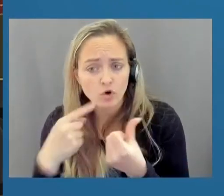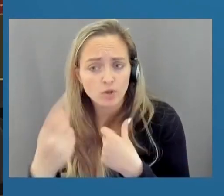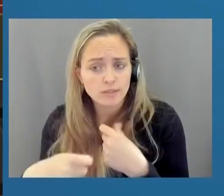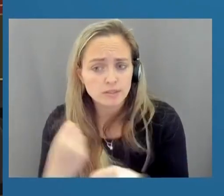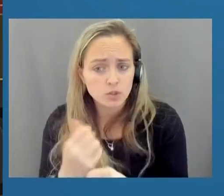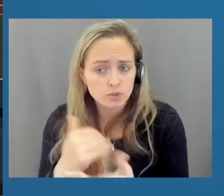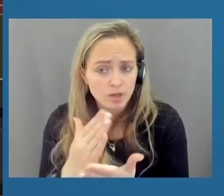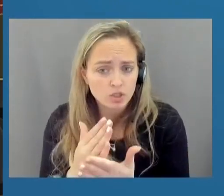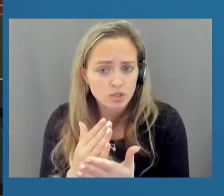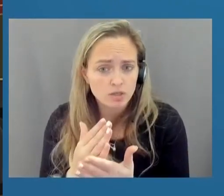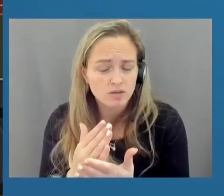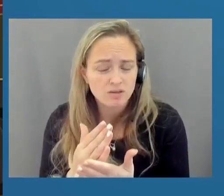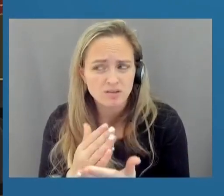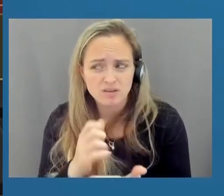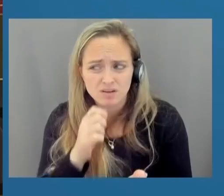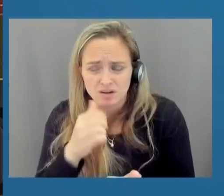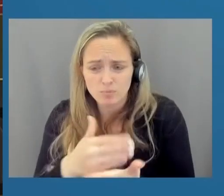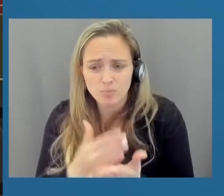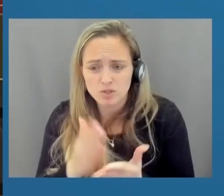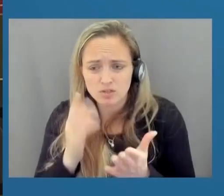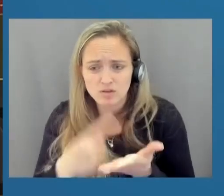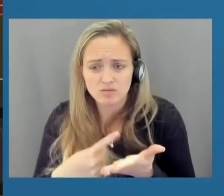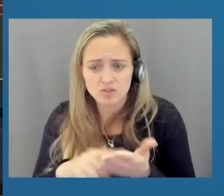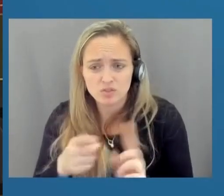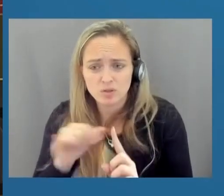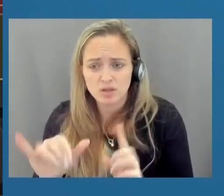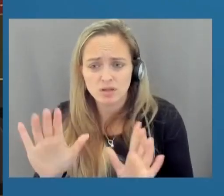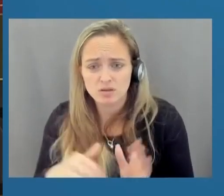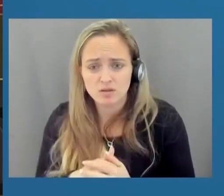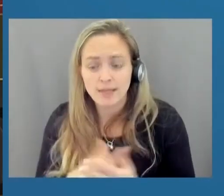I've not had budget conversations on that. All right, thank you everybody.